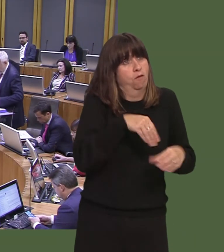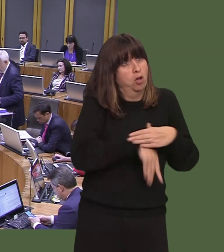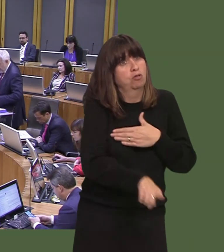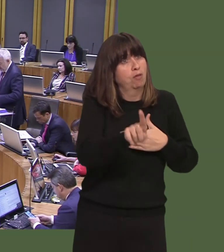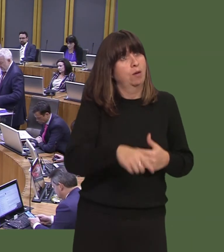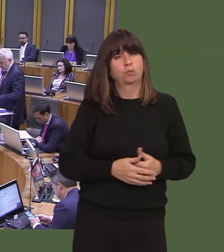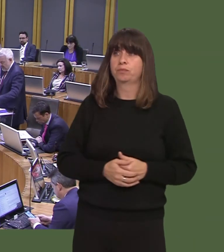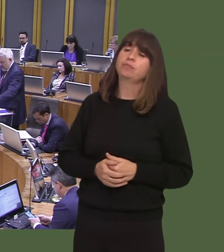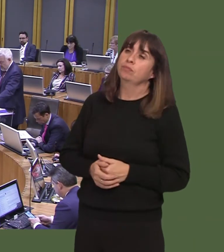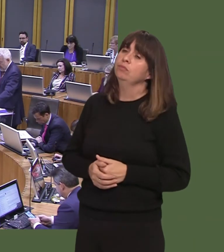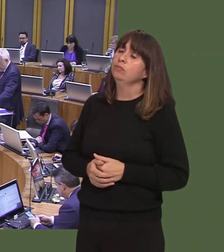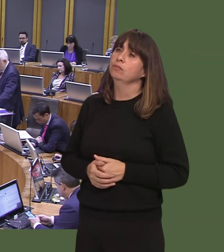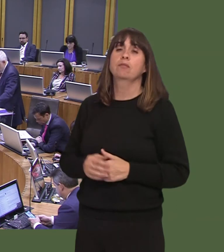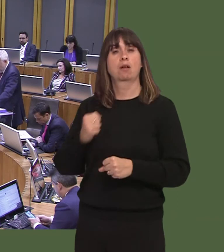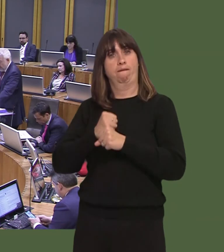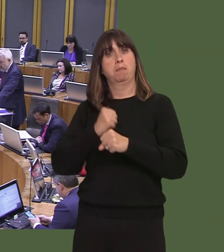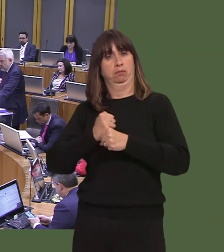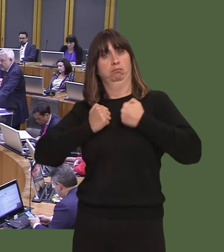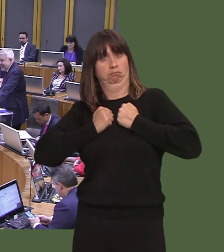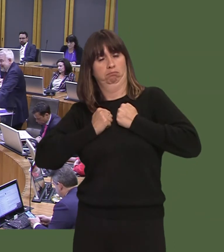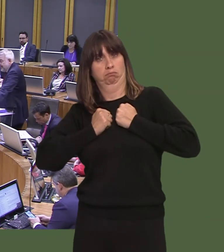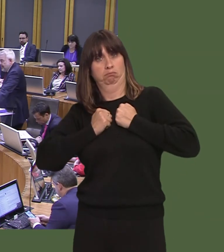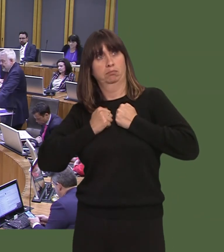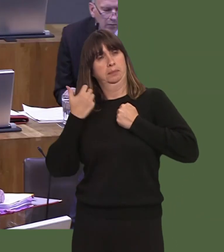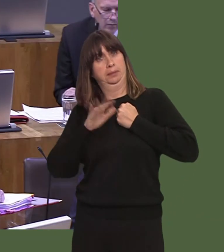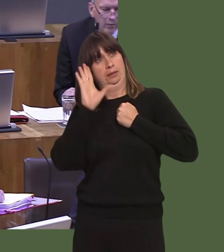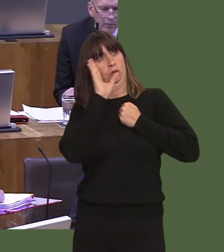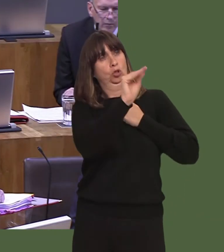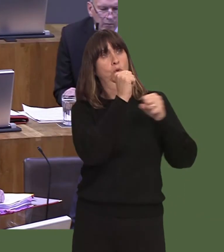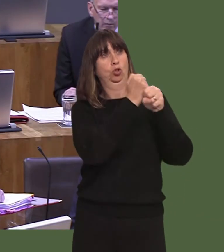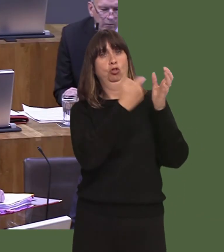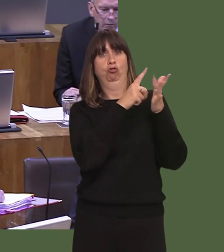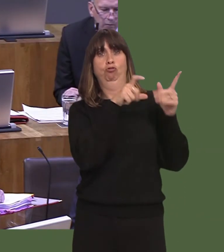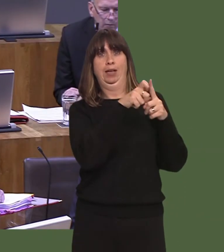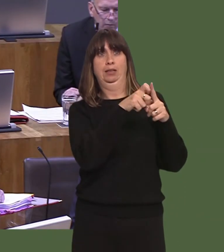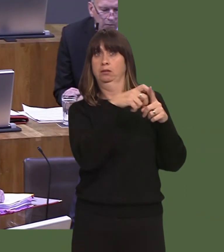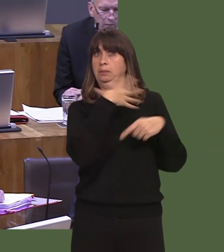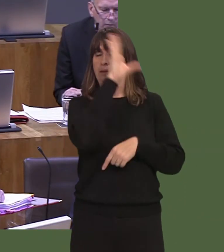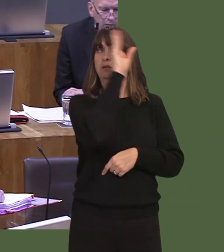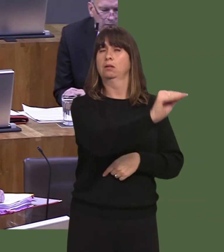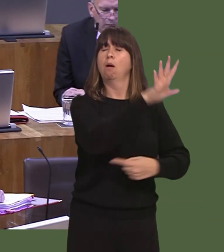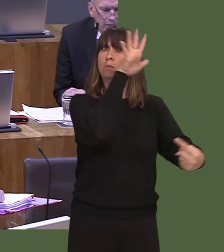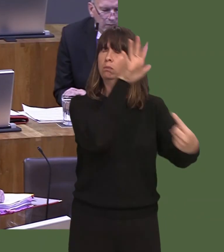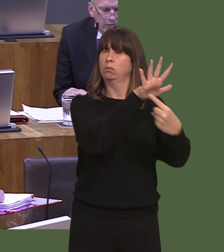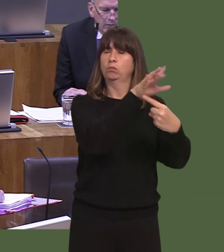We, of course, as a Government have told the grid that it's extremely important to consider